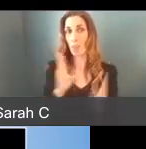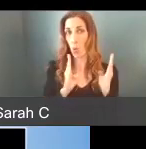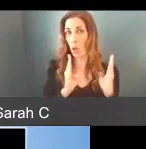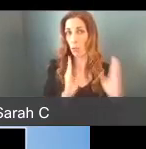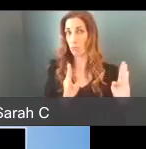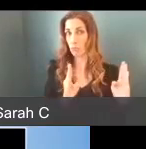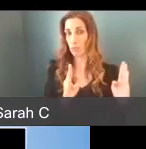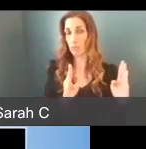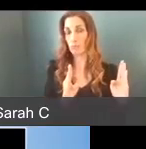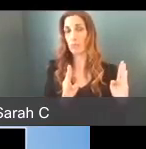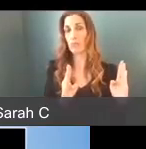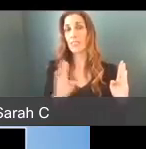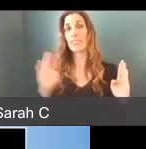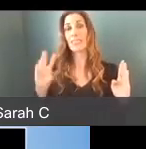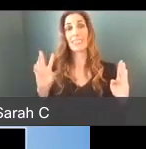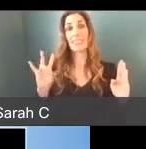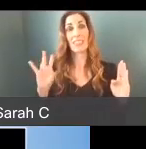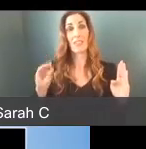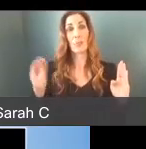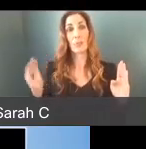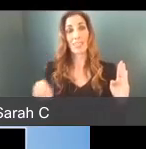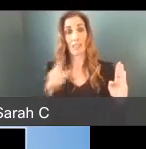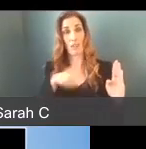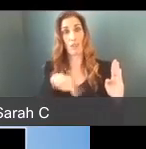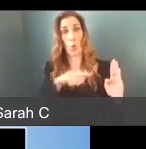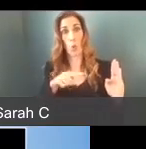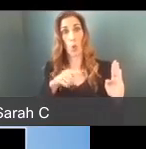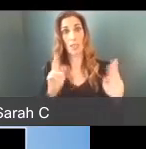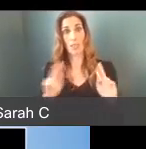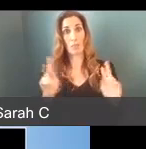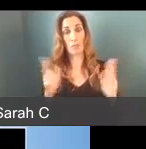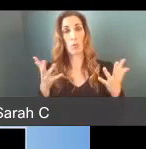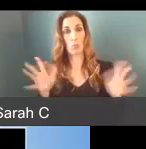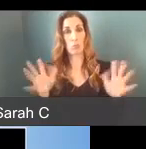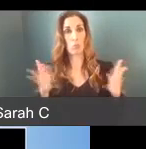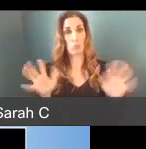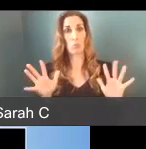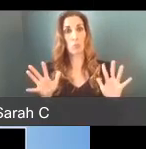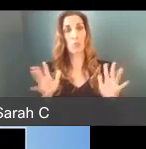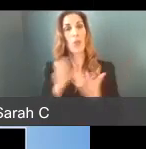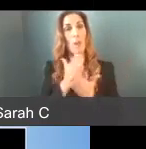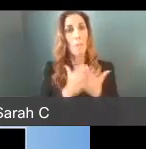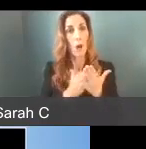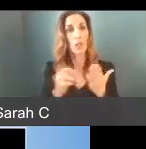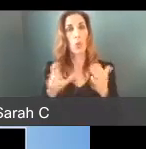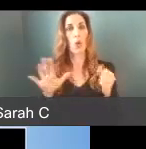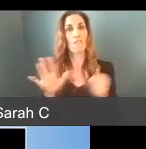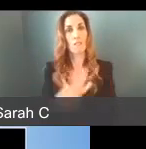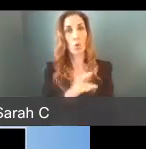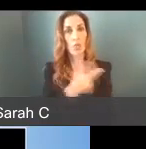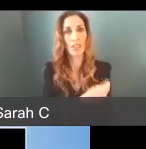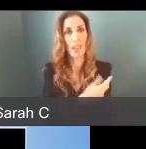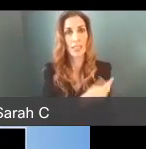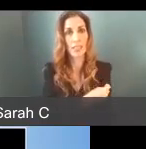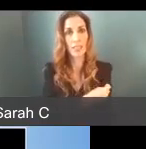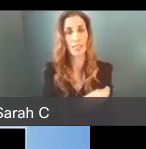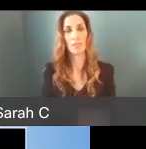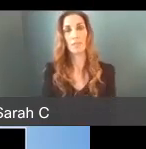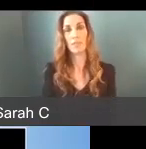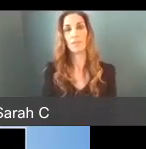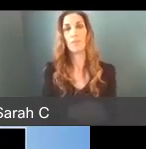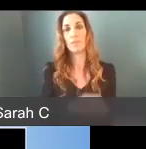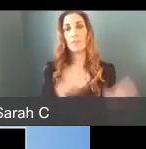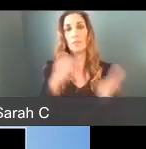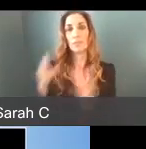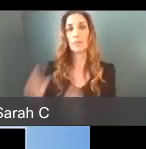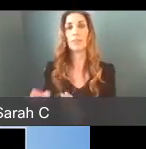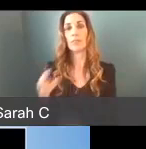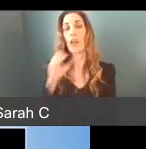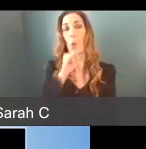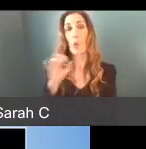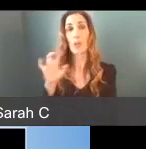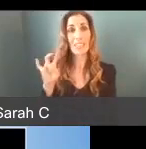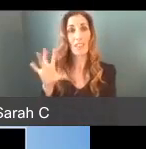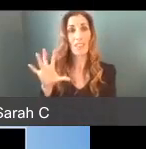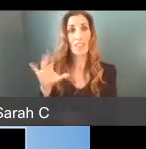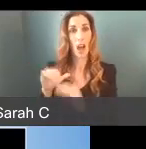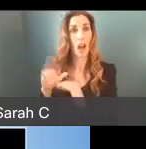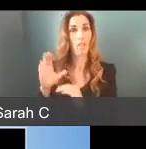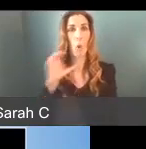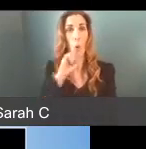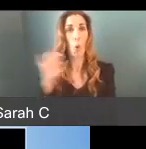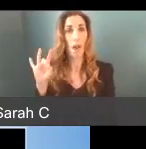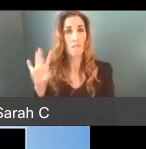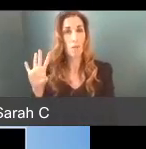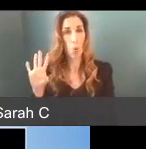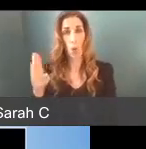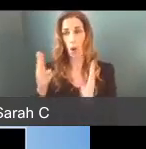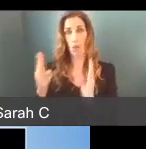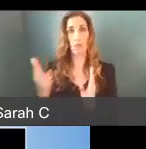67% have been partially or fully vaccinated. For the age group 75 to 84, 70% have been partially